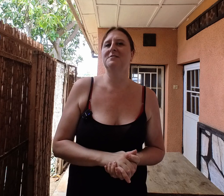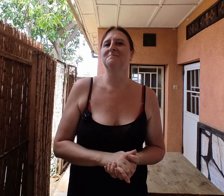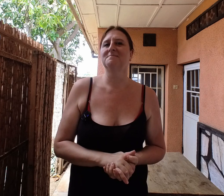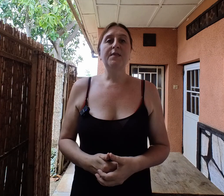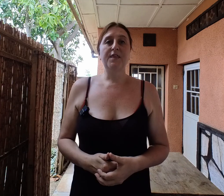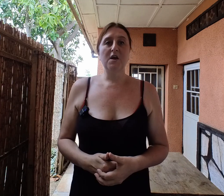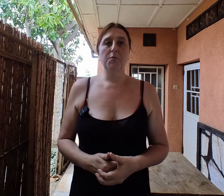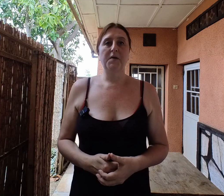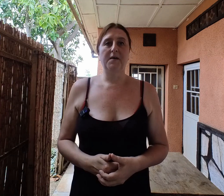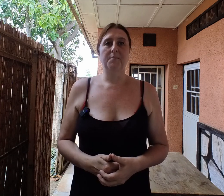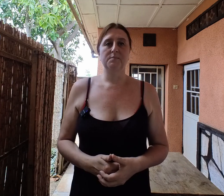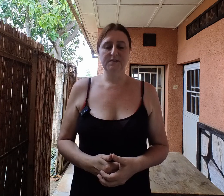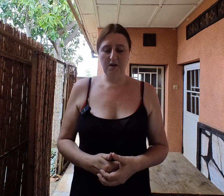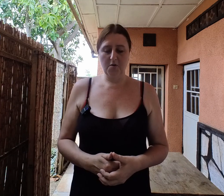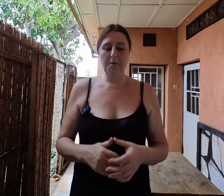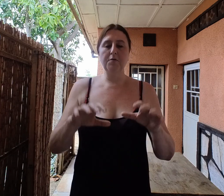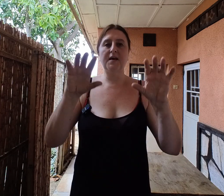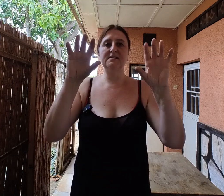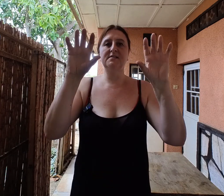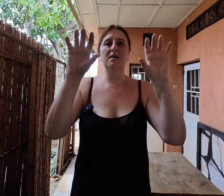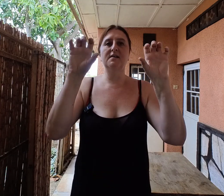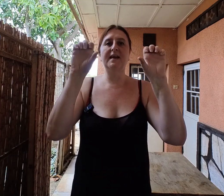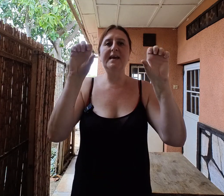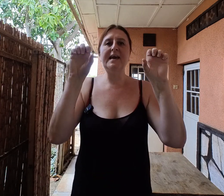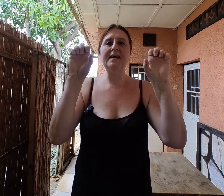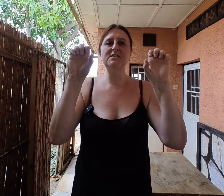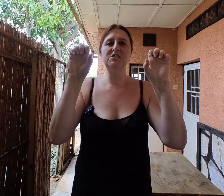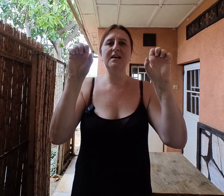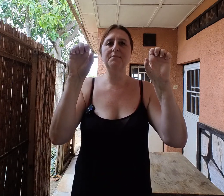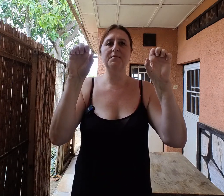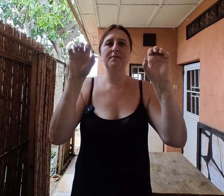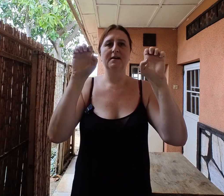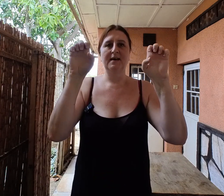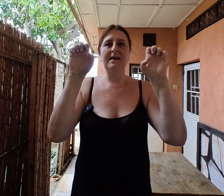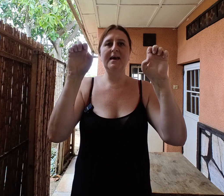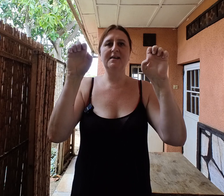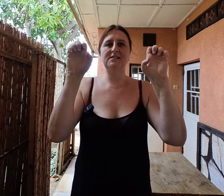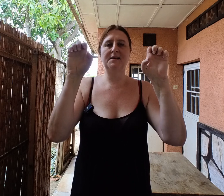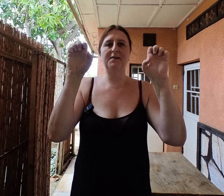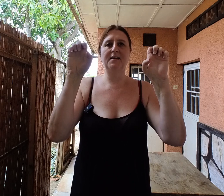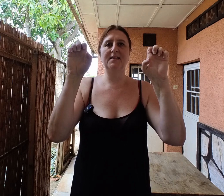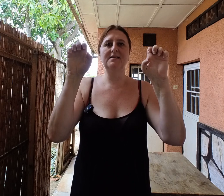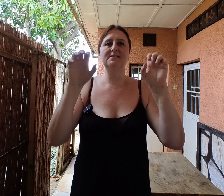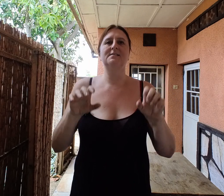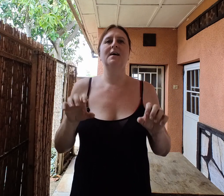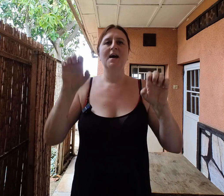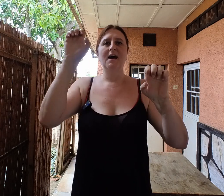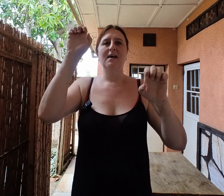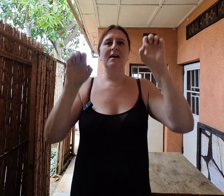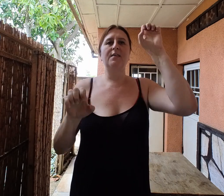it. Ethiopia. So, both hands are an E handshape. E handshape, like this.